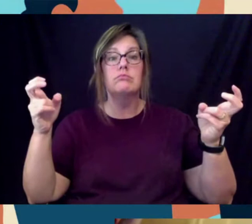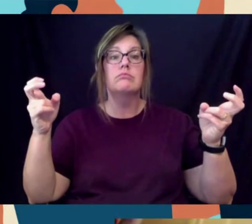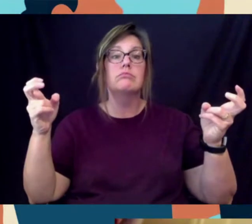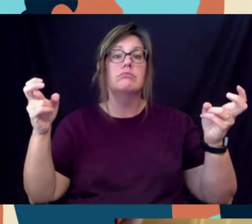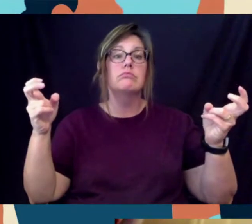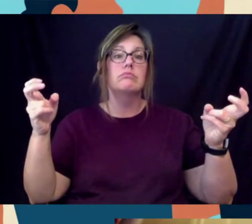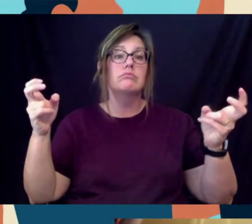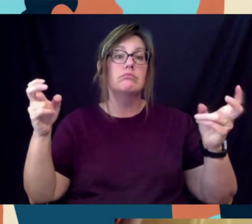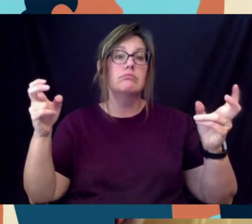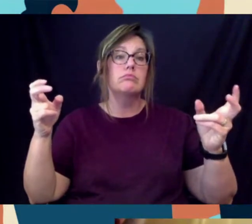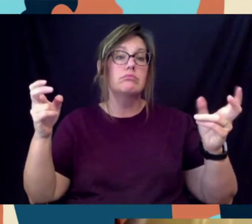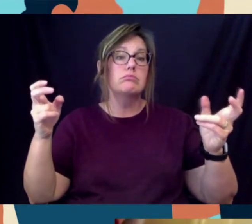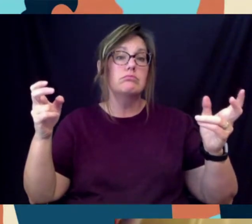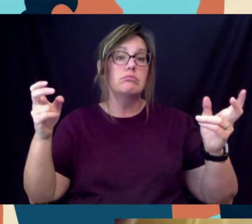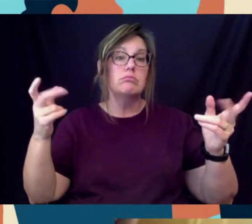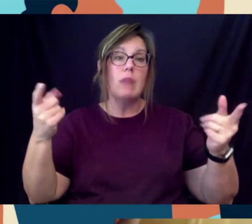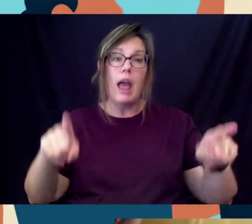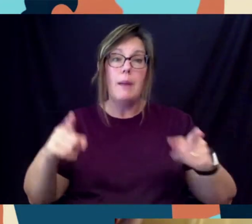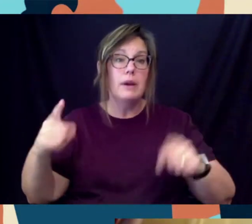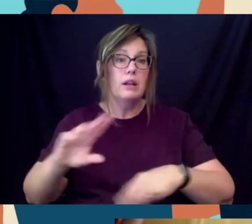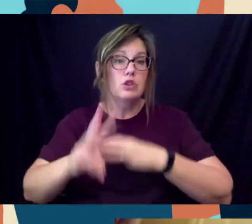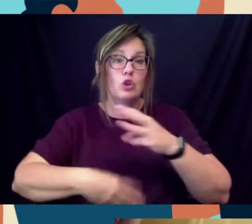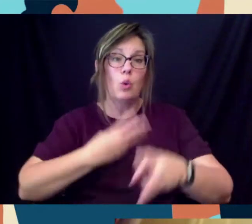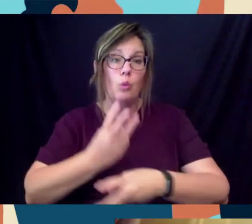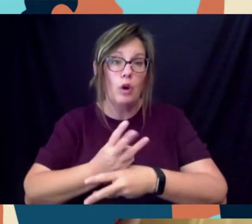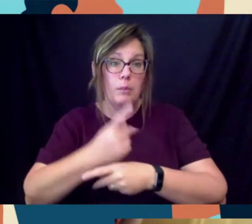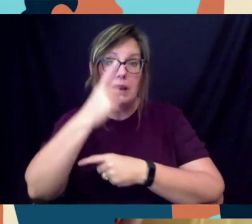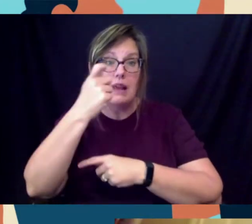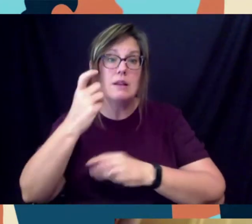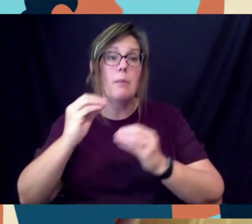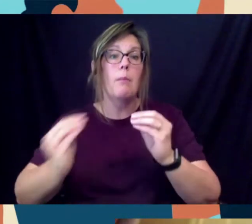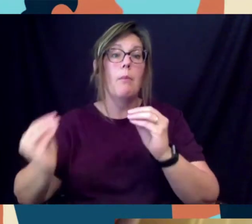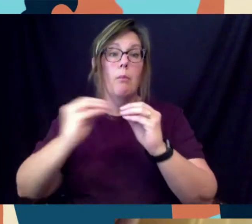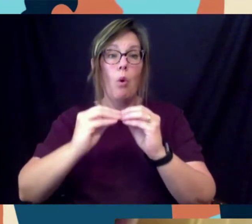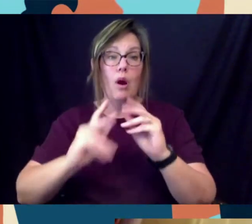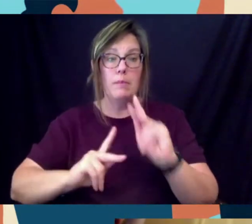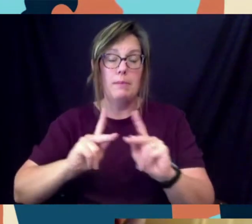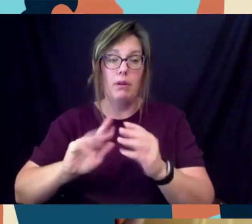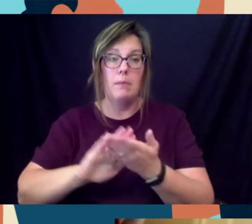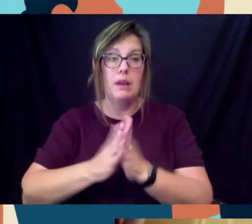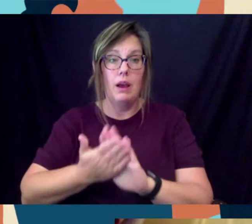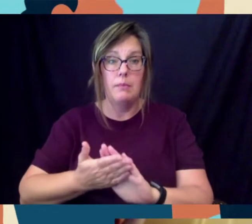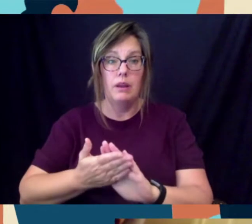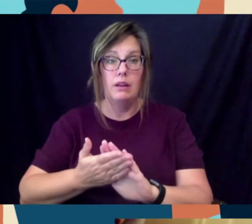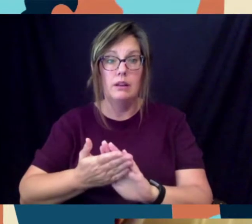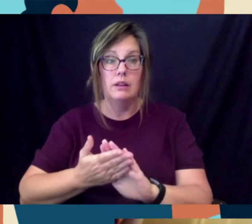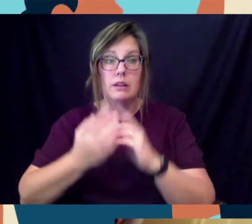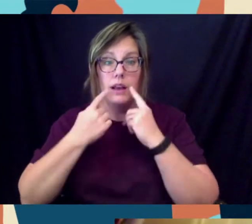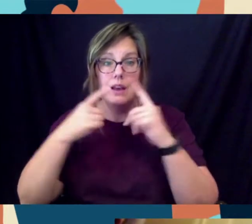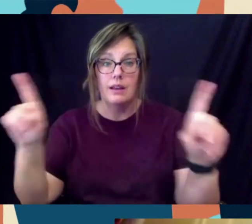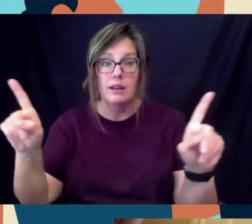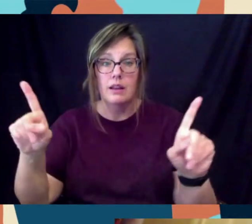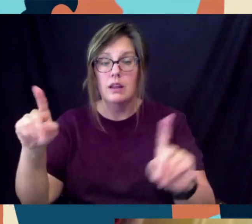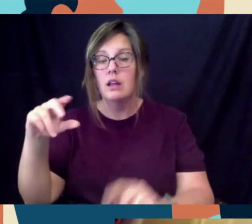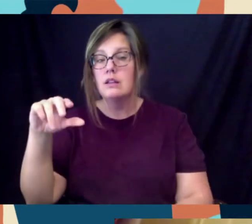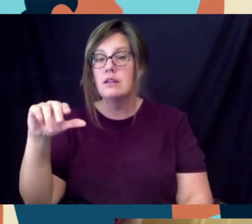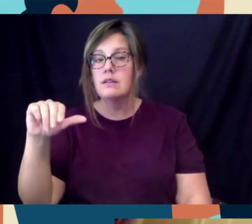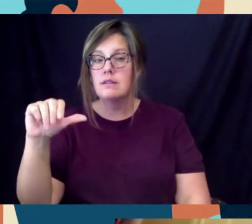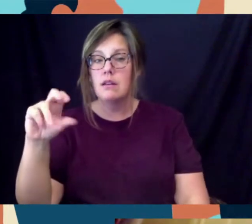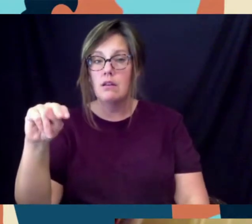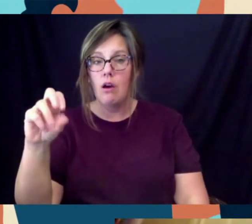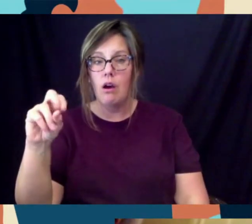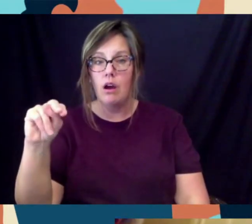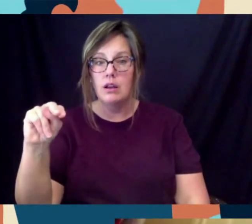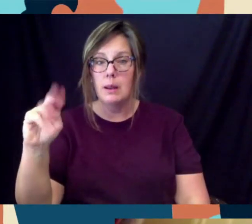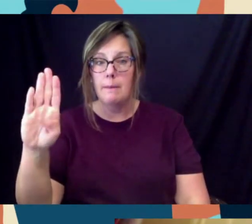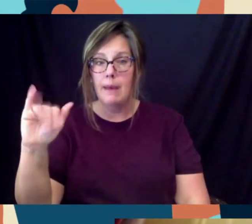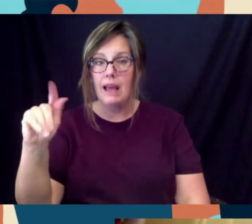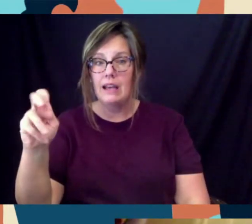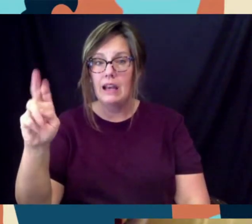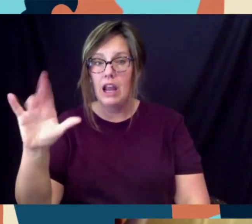people coming out as non-binary and transgender because they feel safer now and hopefully they